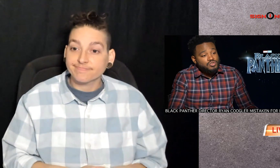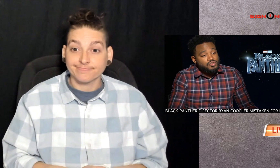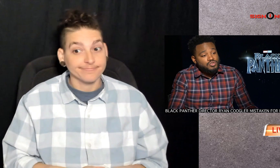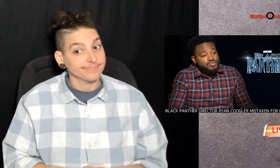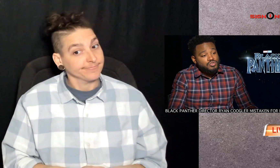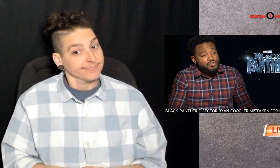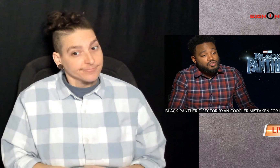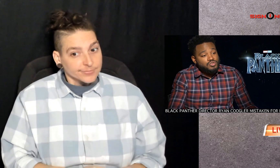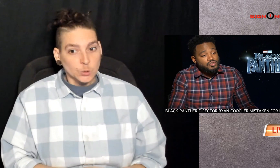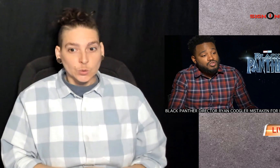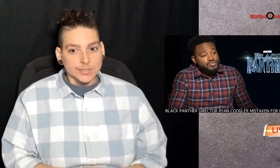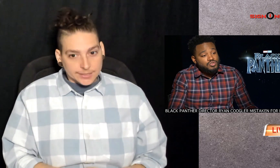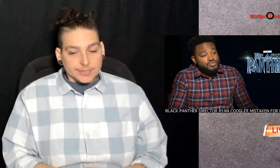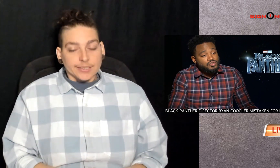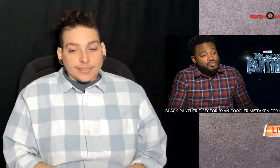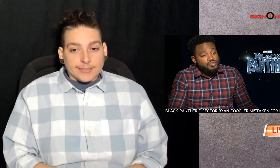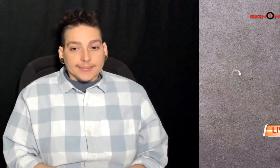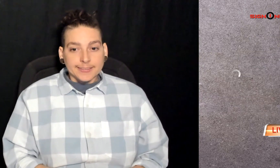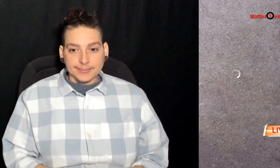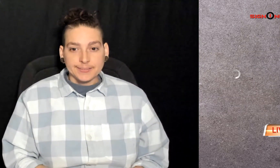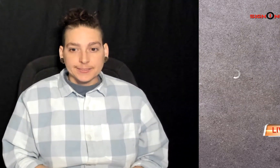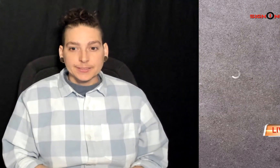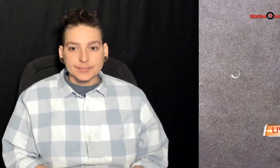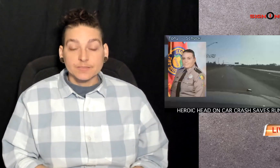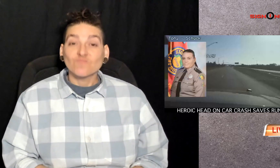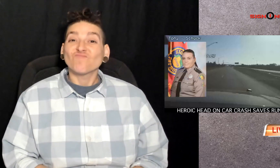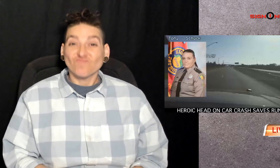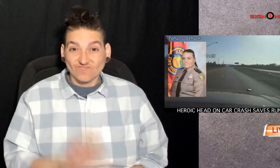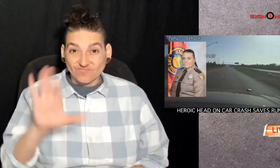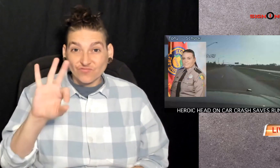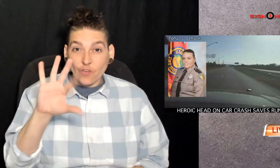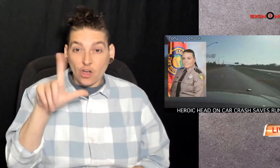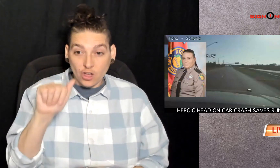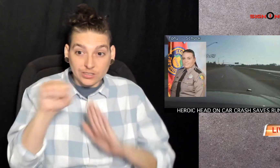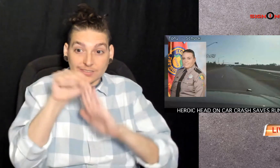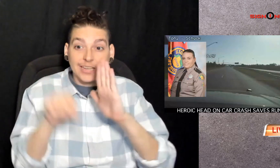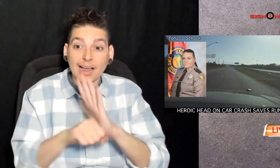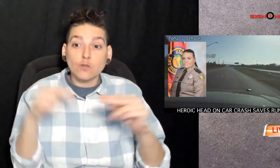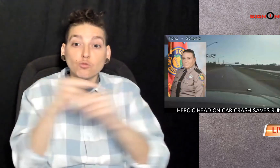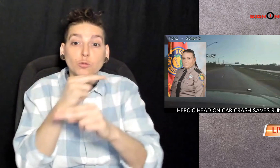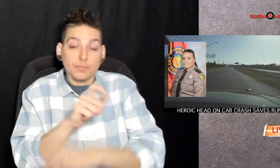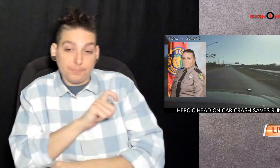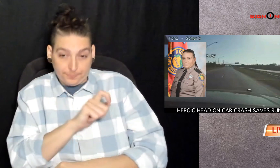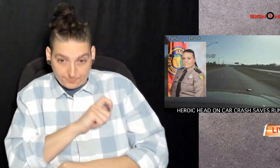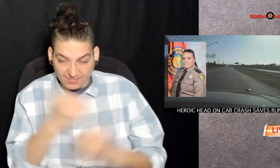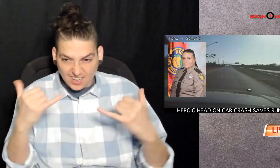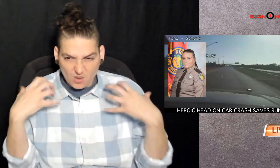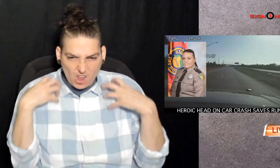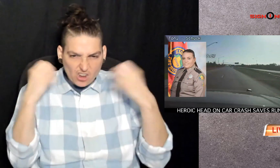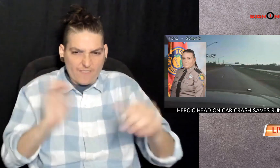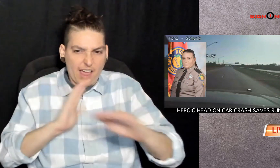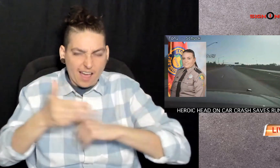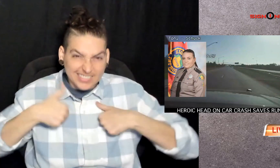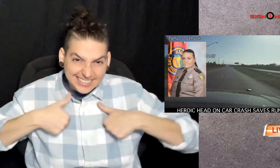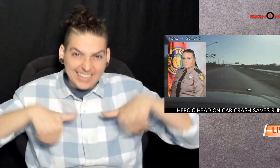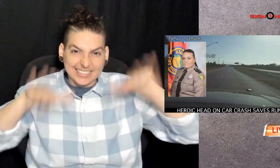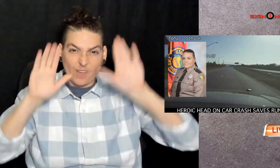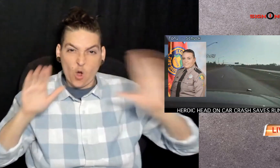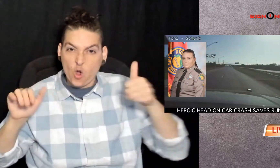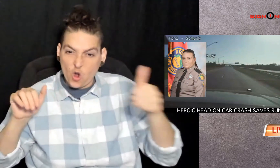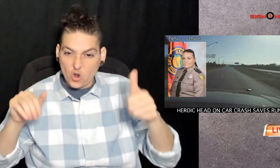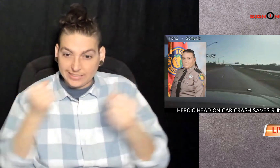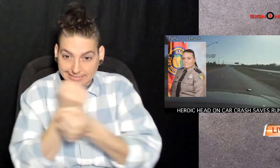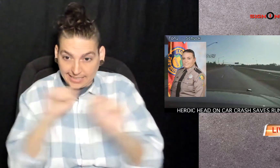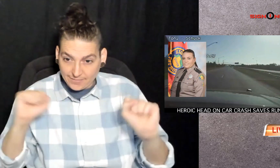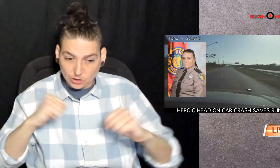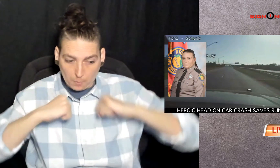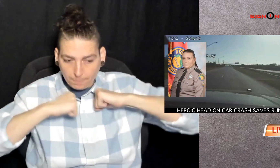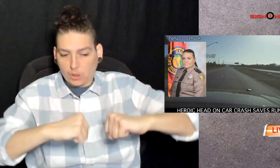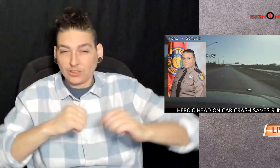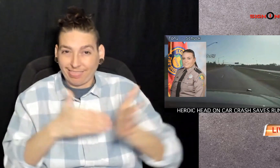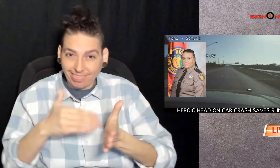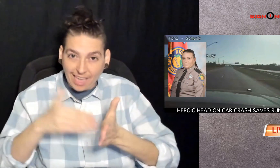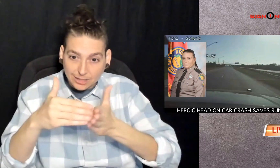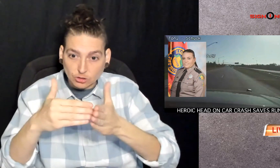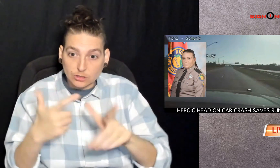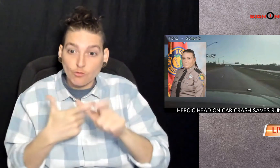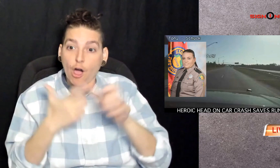we have moved on a Florida state trooper is recovering after